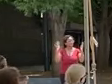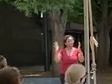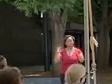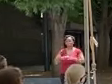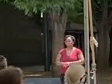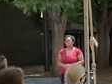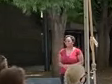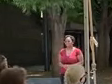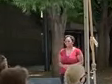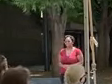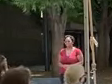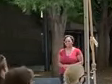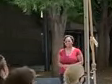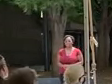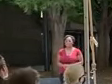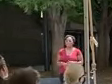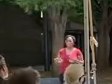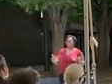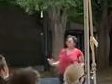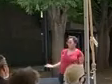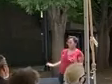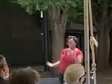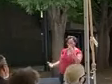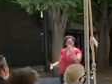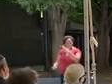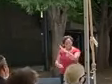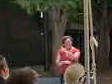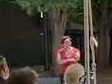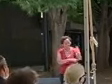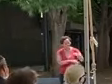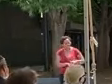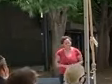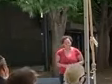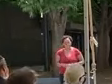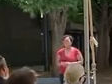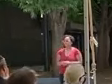Good afternoon, everyone. It is very much a pleasure to be here.